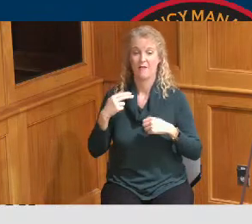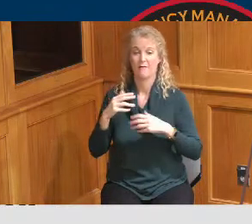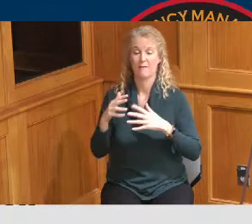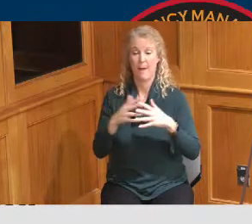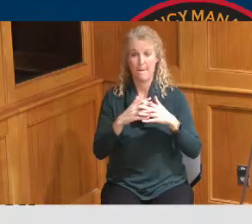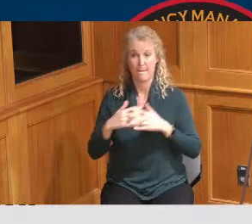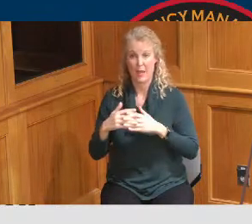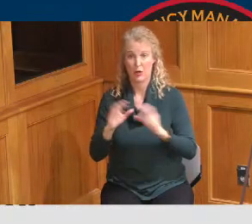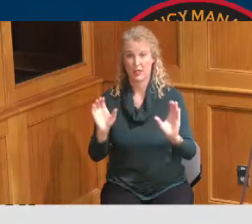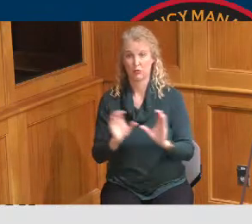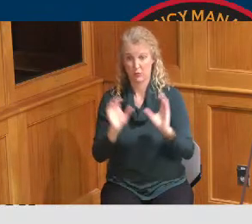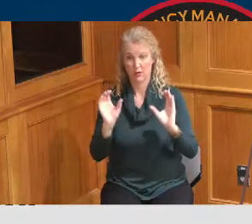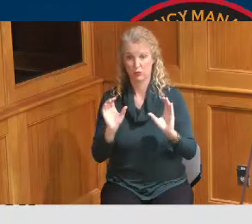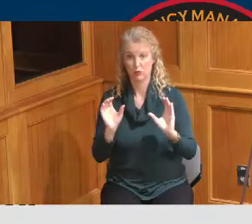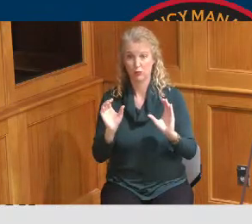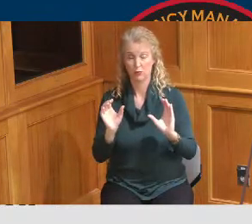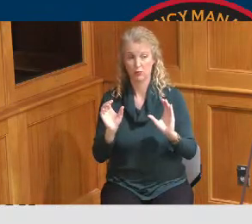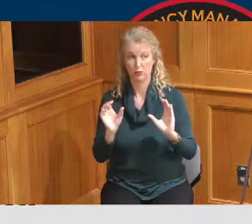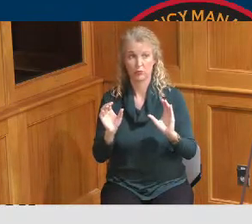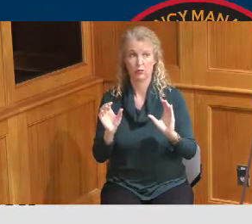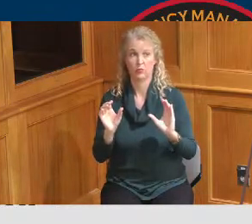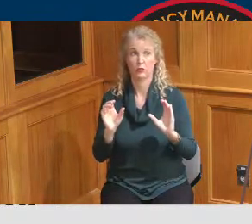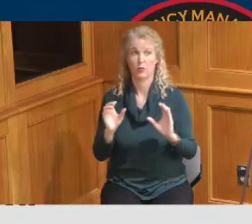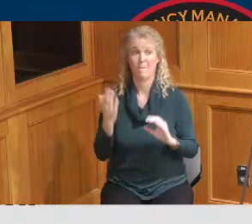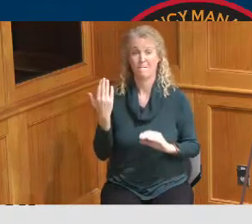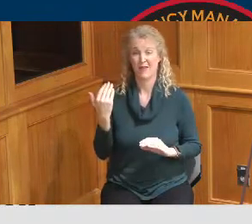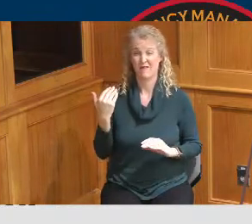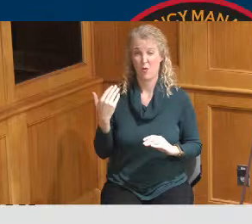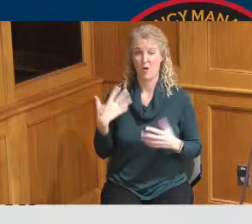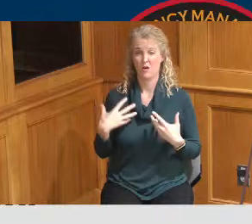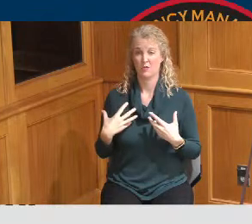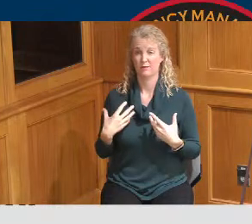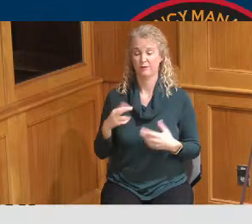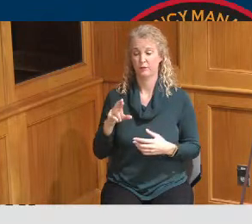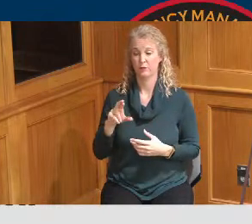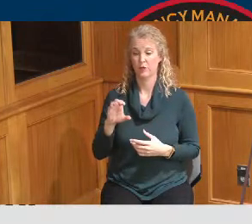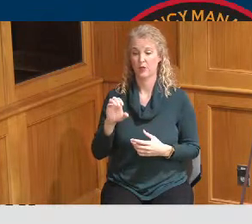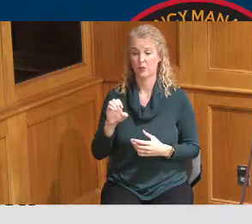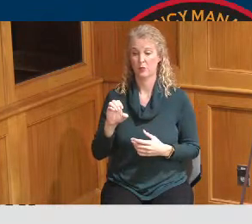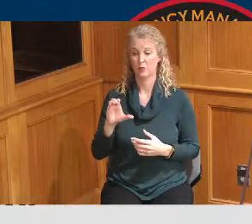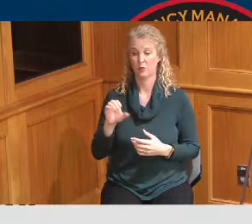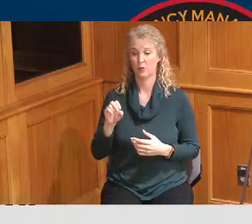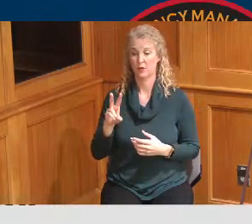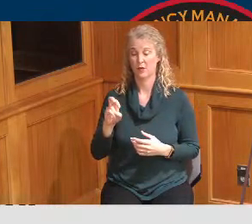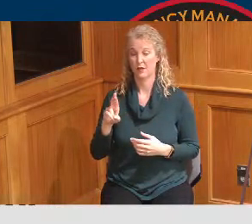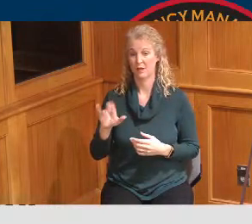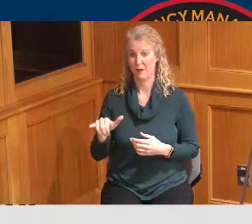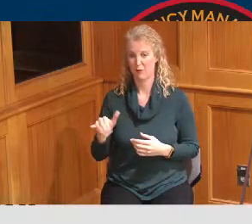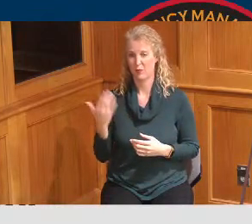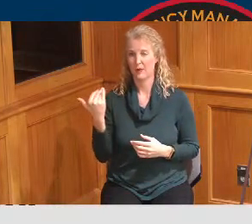Board and recovery used to be an ESF we now have a recovery framework so we help identify many